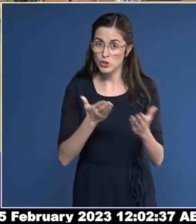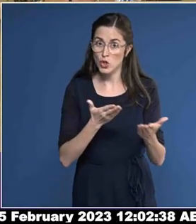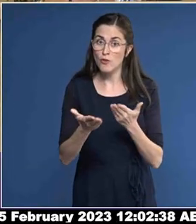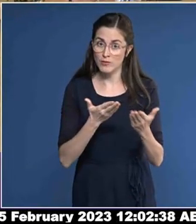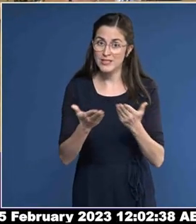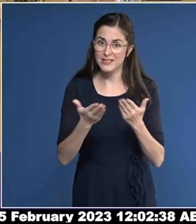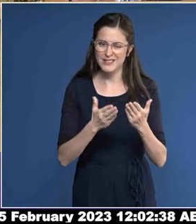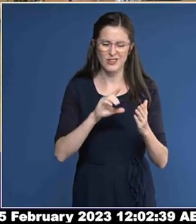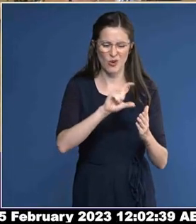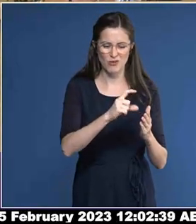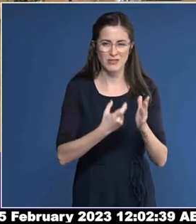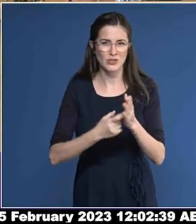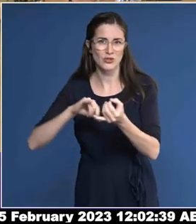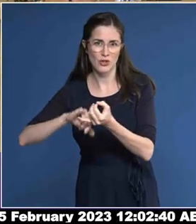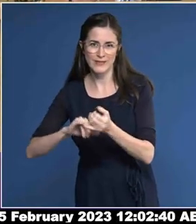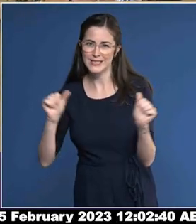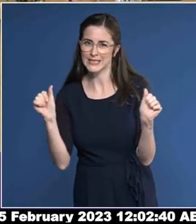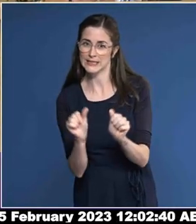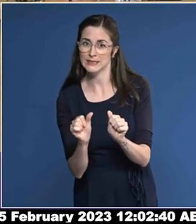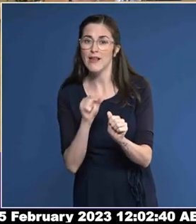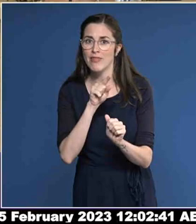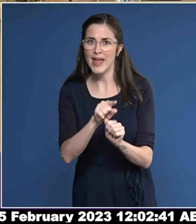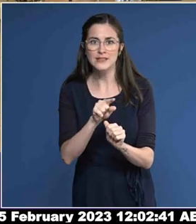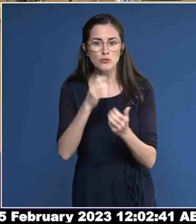Yes, that's right. MS EASTMAN: And it operates on a not-for-profit basis?